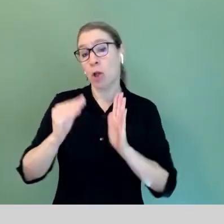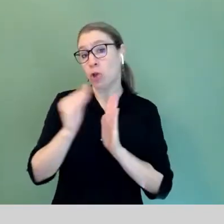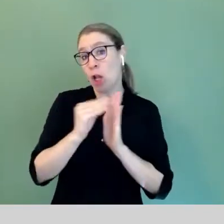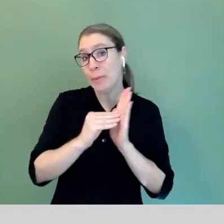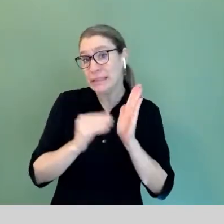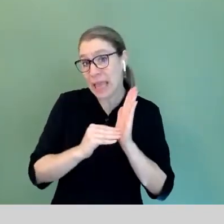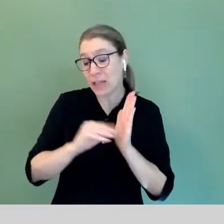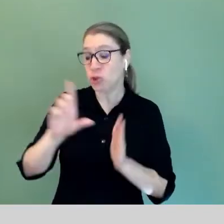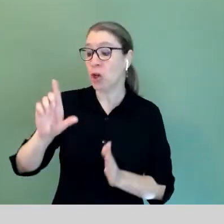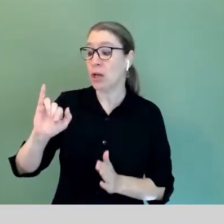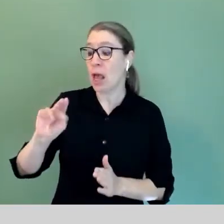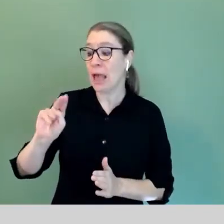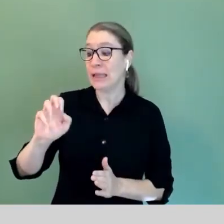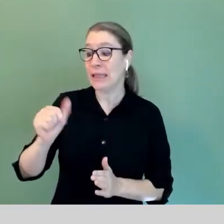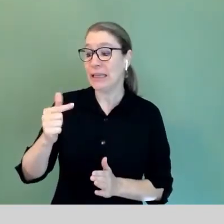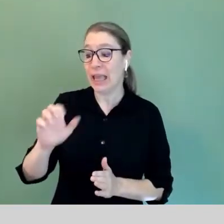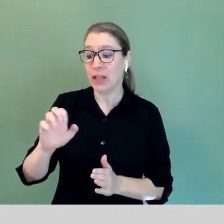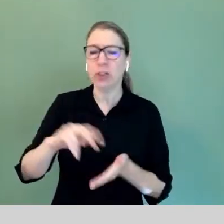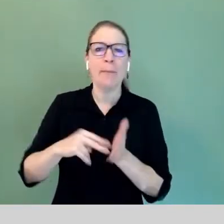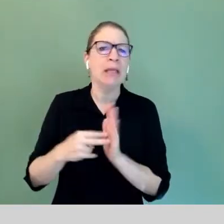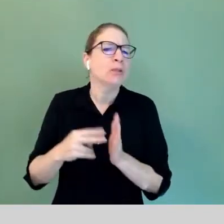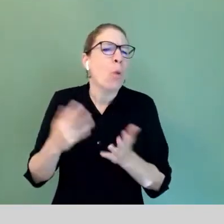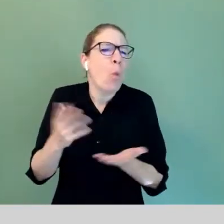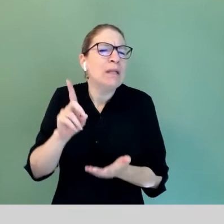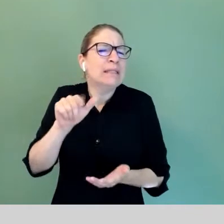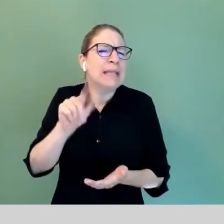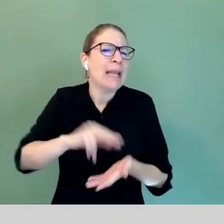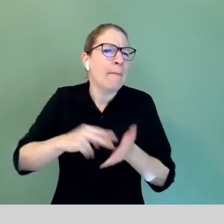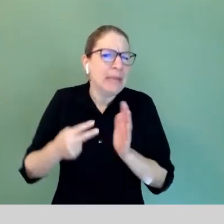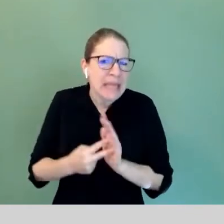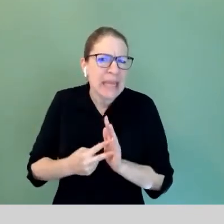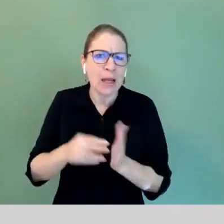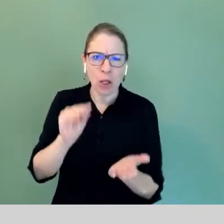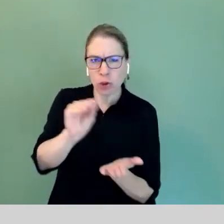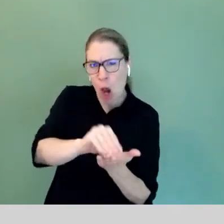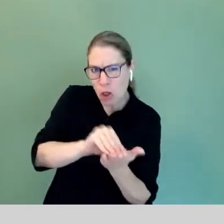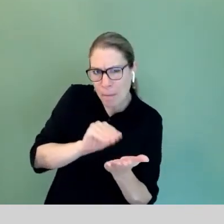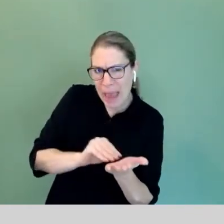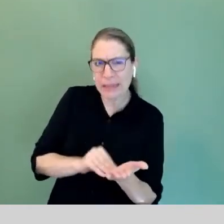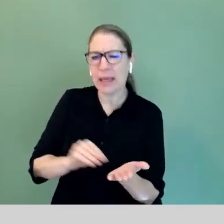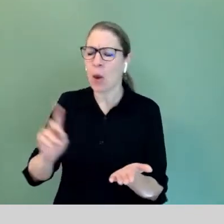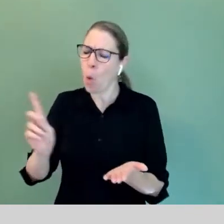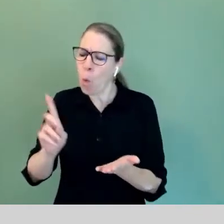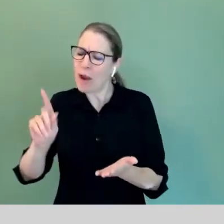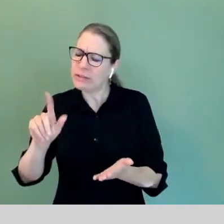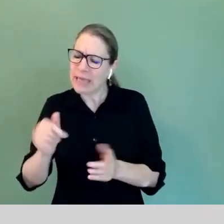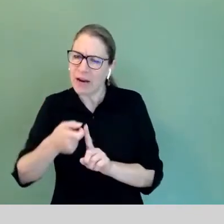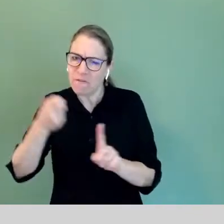what does your data mean, documenting that and understanding where it comes from, what kind of business logic and transformations